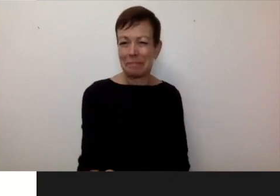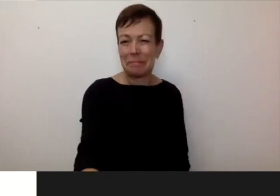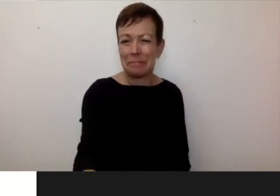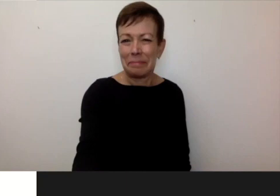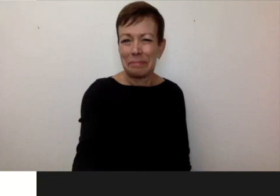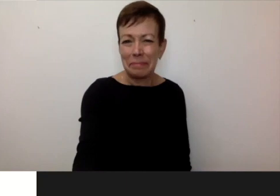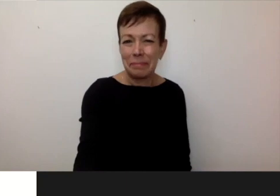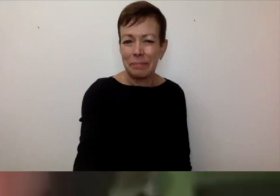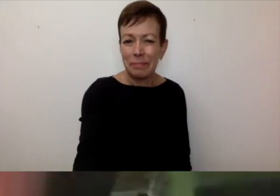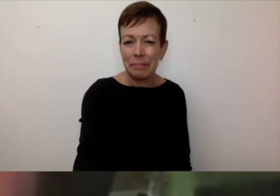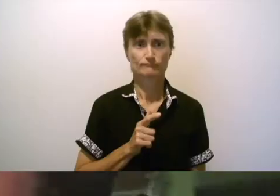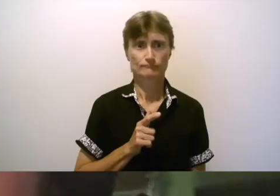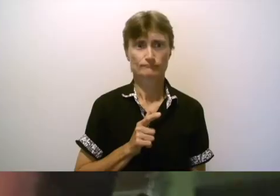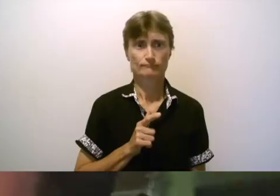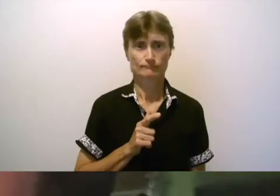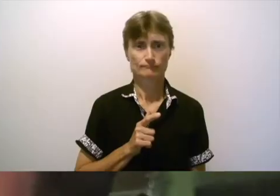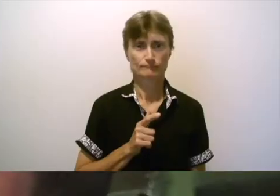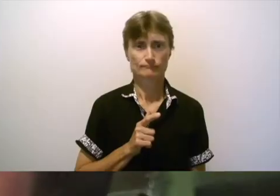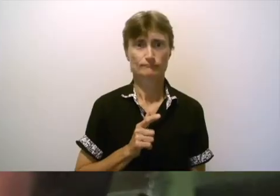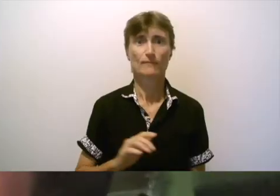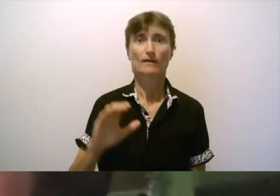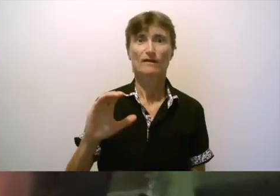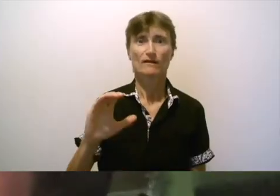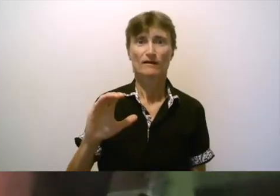well i'll just uh this is clayton i'll just add to that really quickly and say